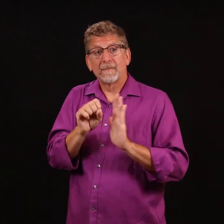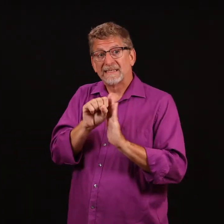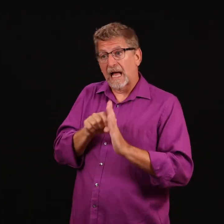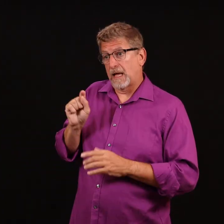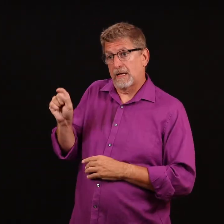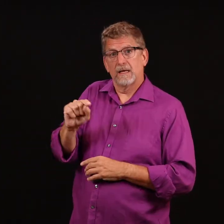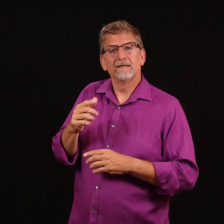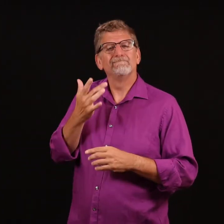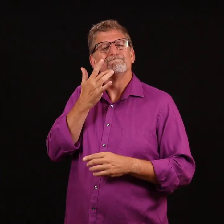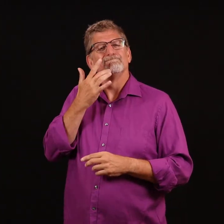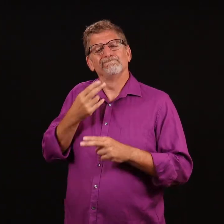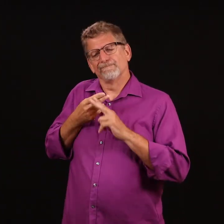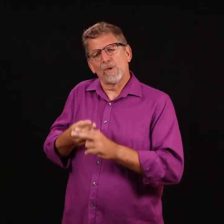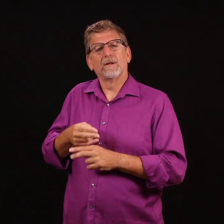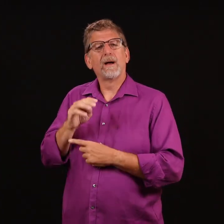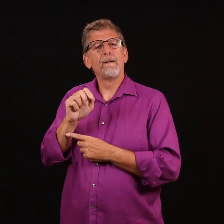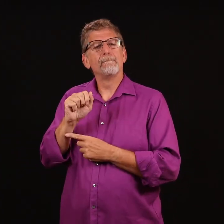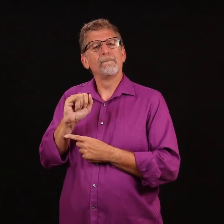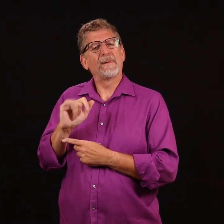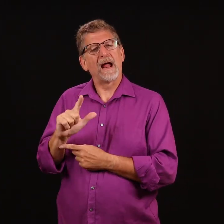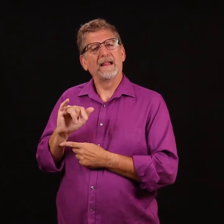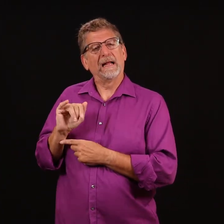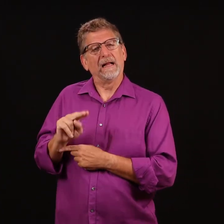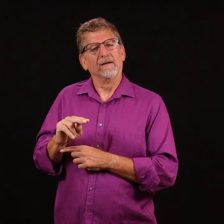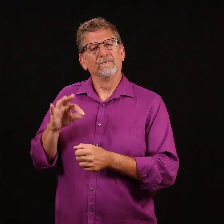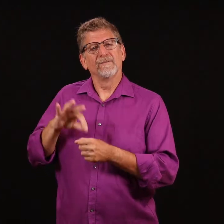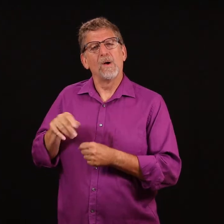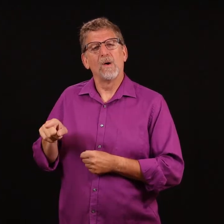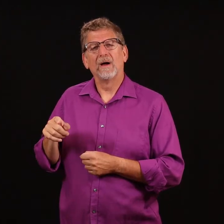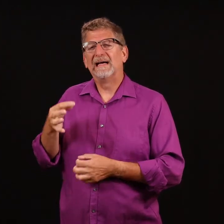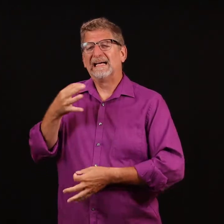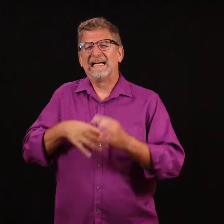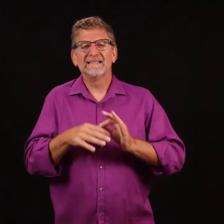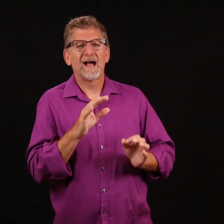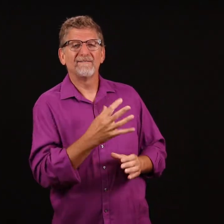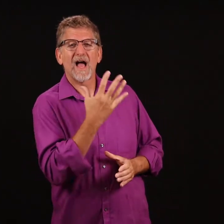Some states prefer to call it 'mail-in vote' instead of